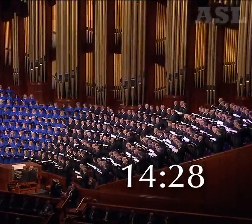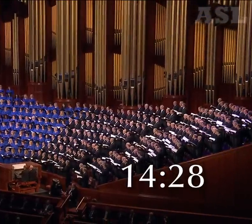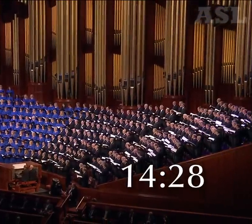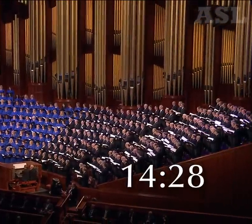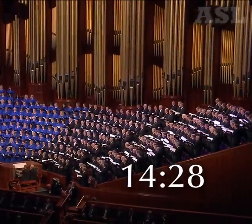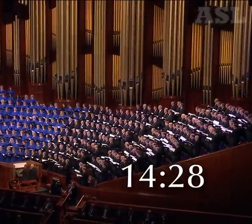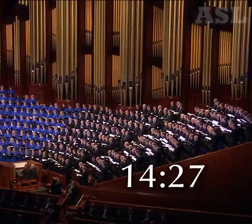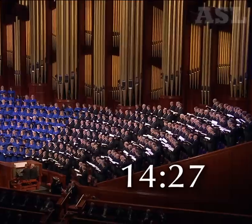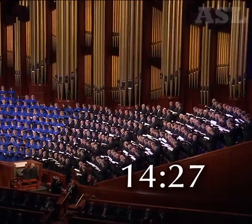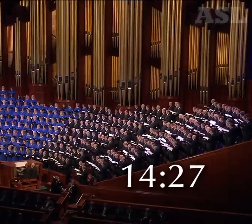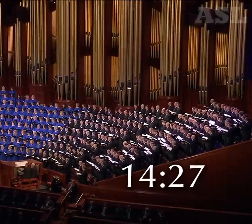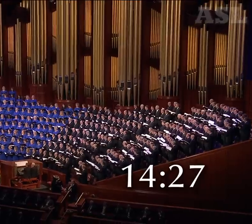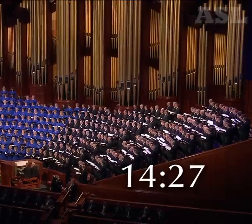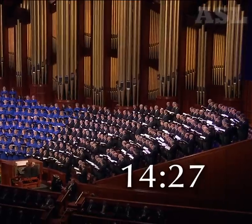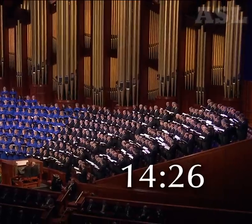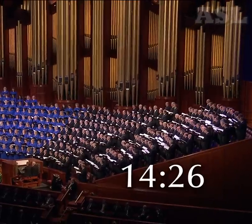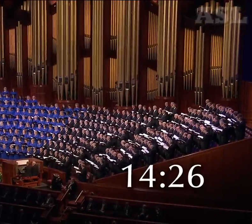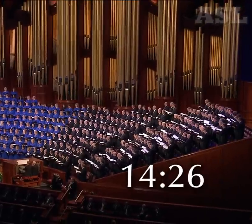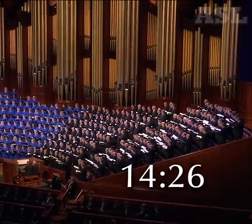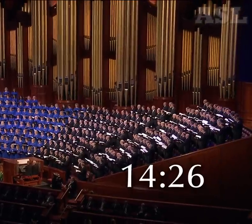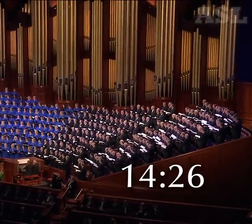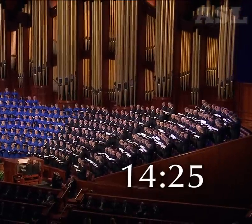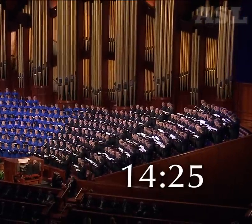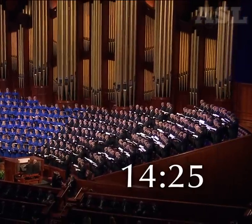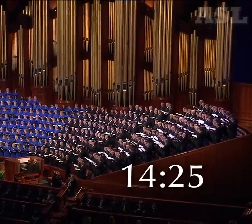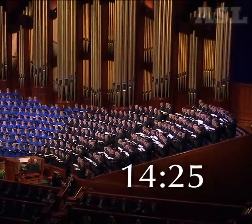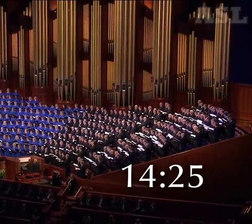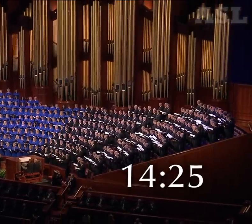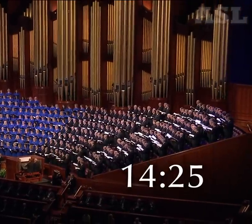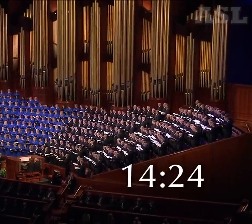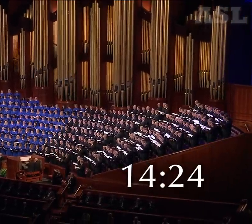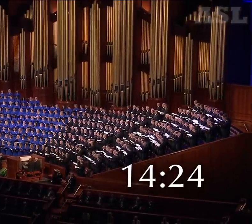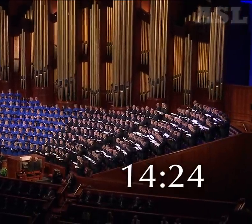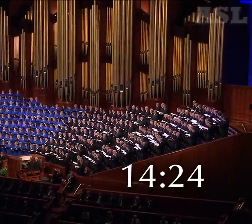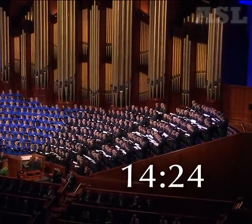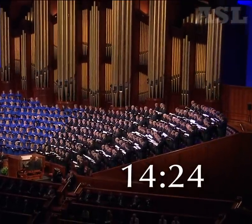THIS IS THE ENGLISH